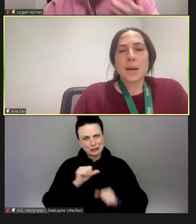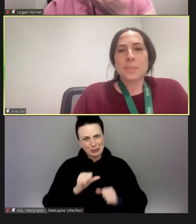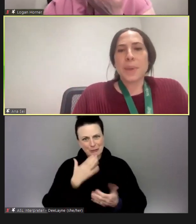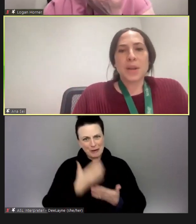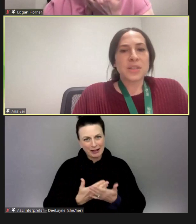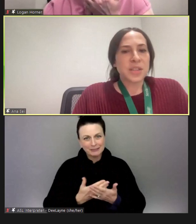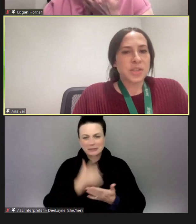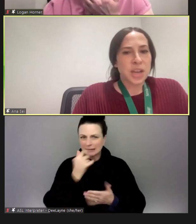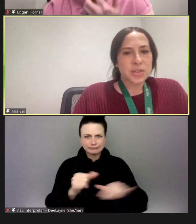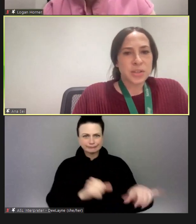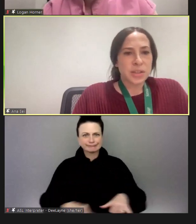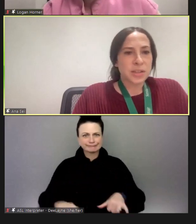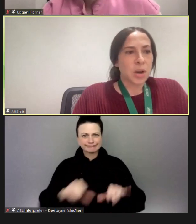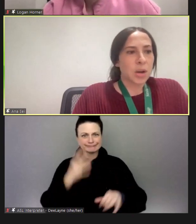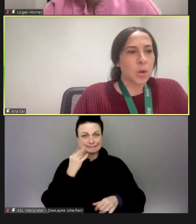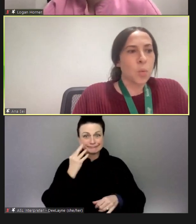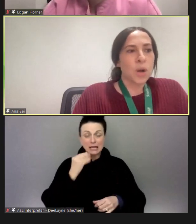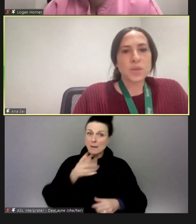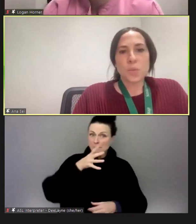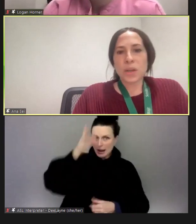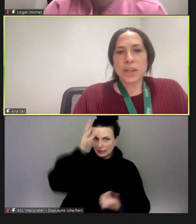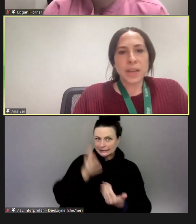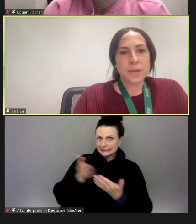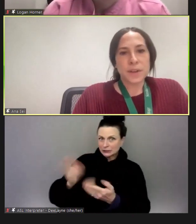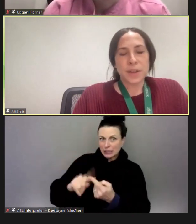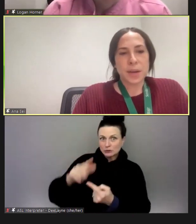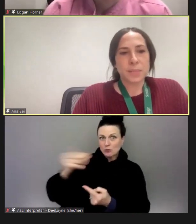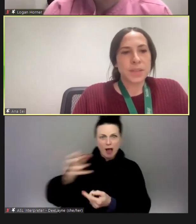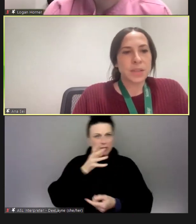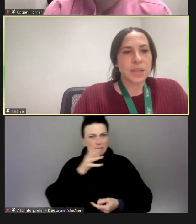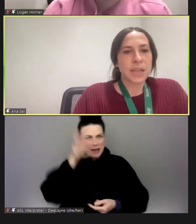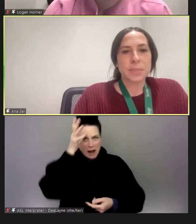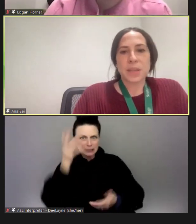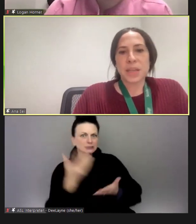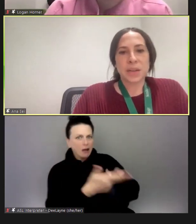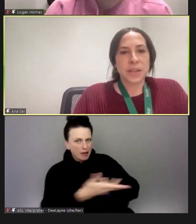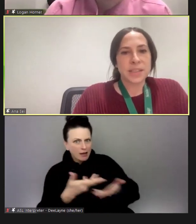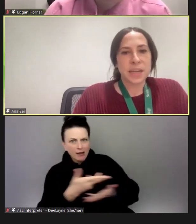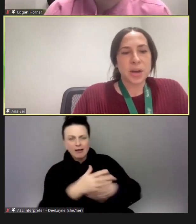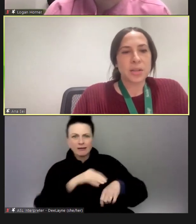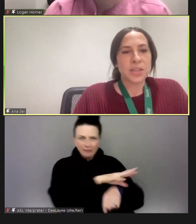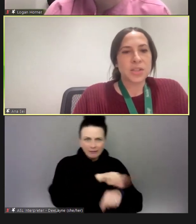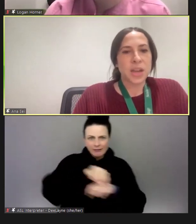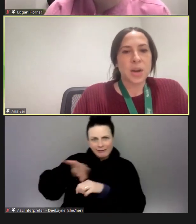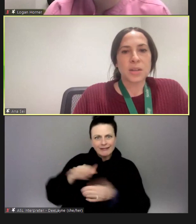better suggestions on what's working for